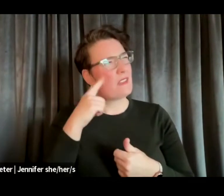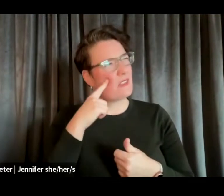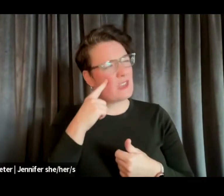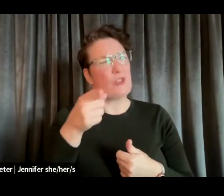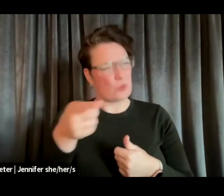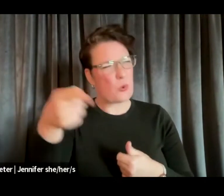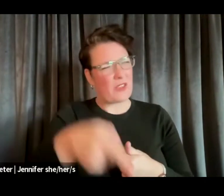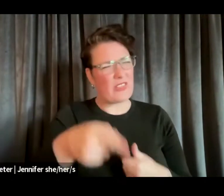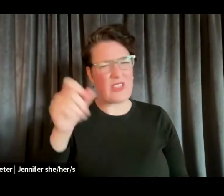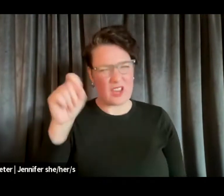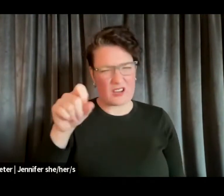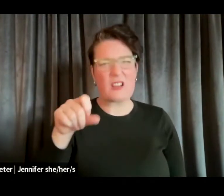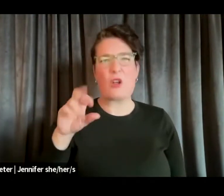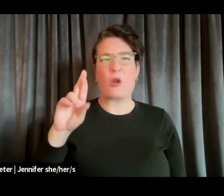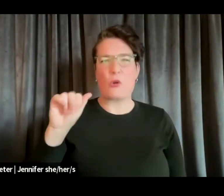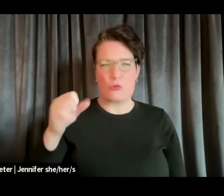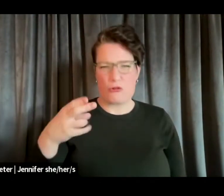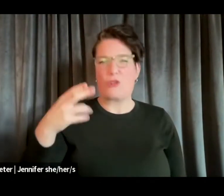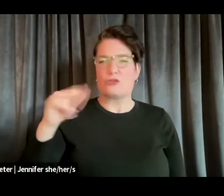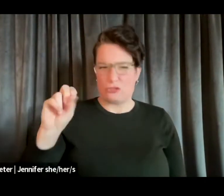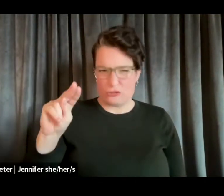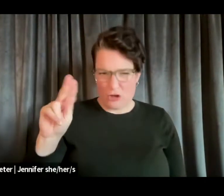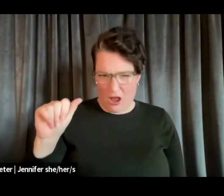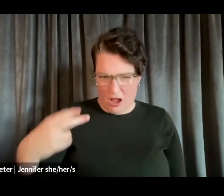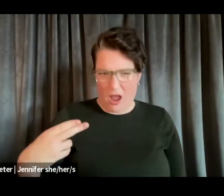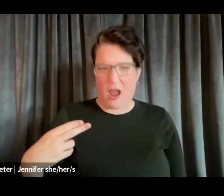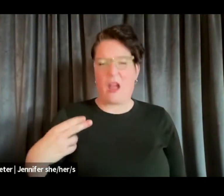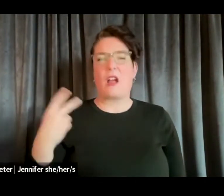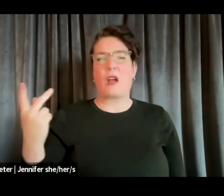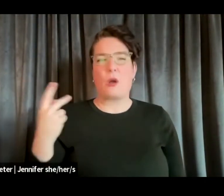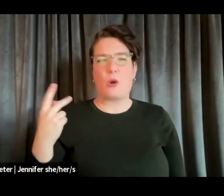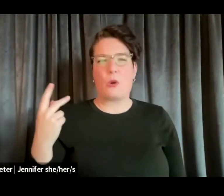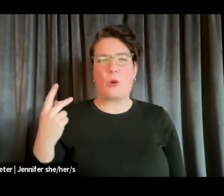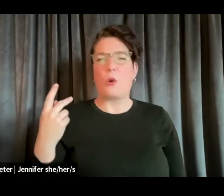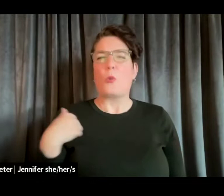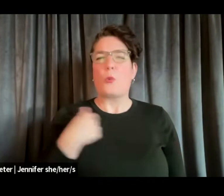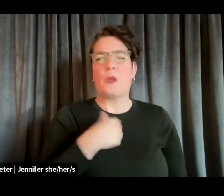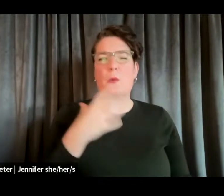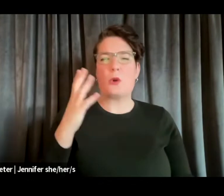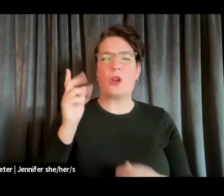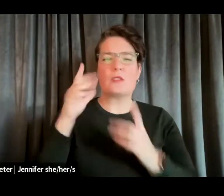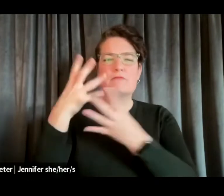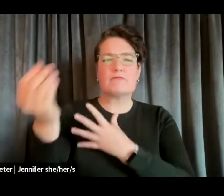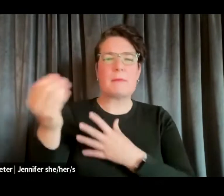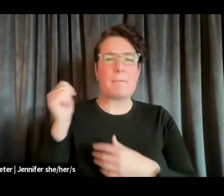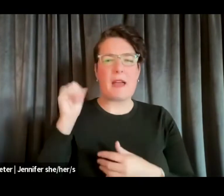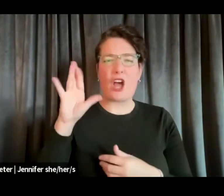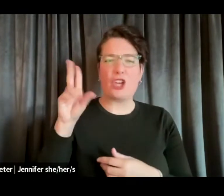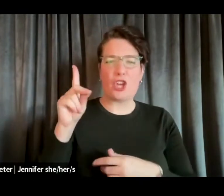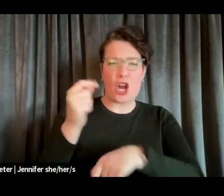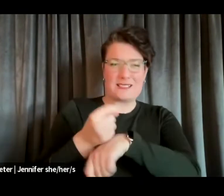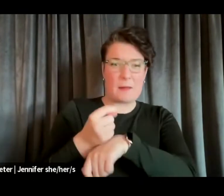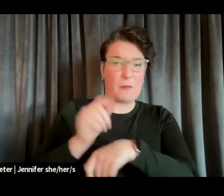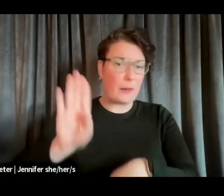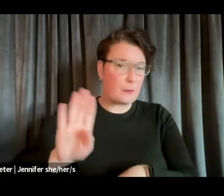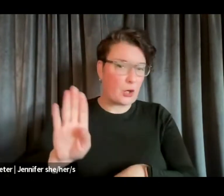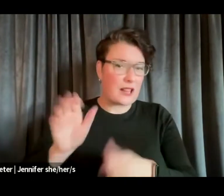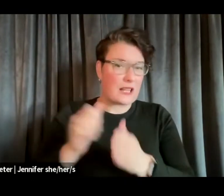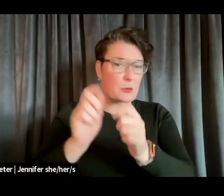It was Rosh Hashanah. And we were at that backyard temple in Berkeley with Kohenet it was like